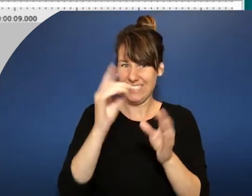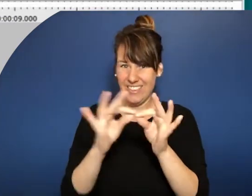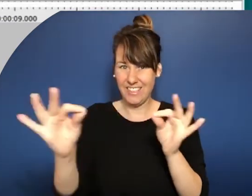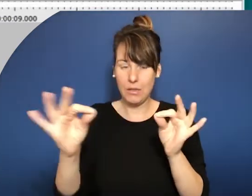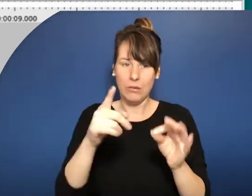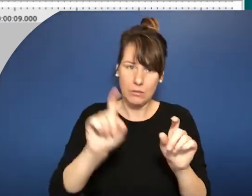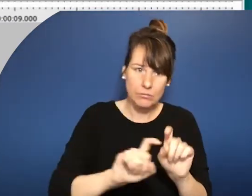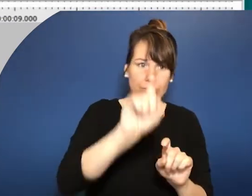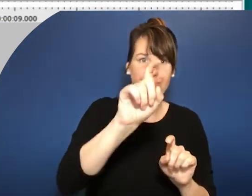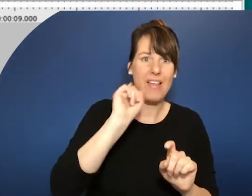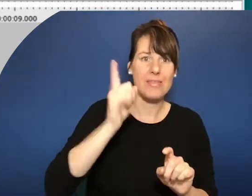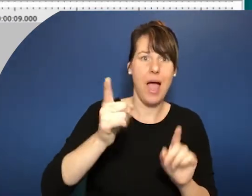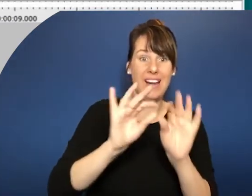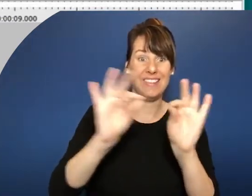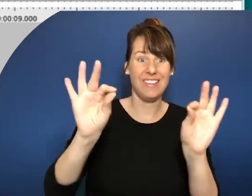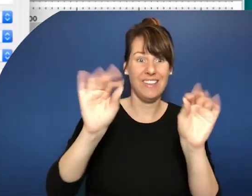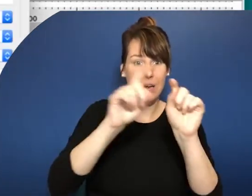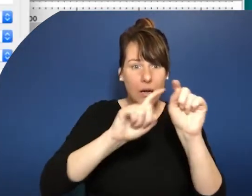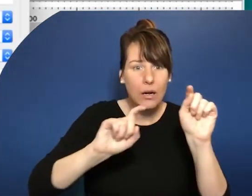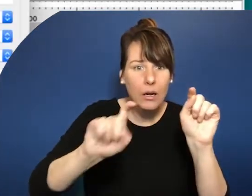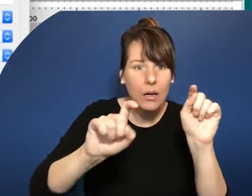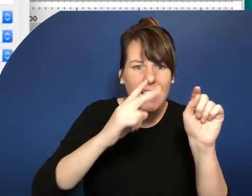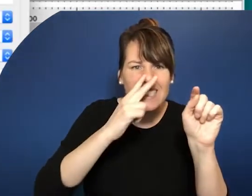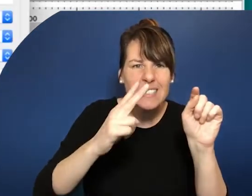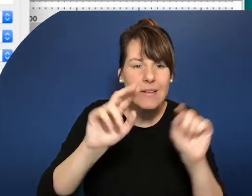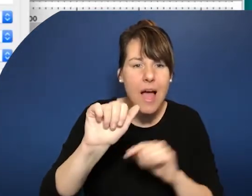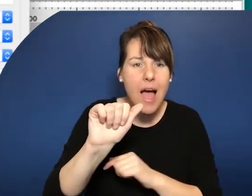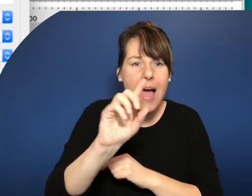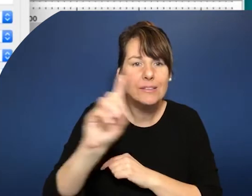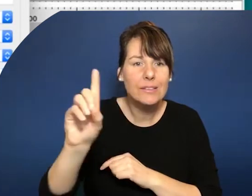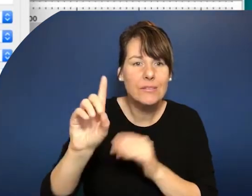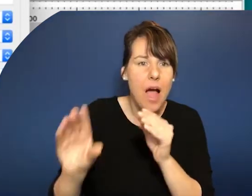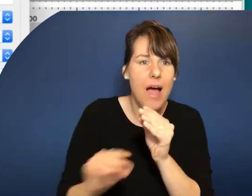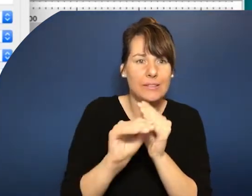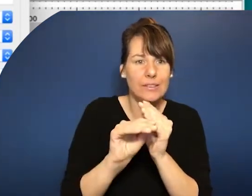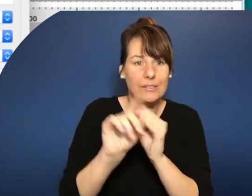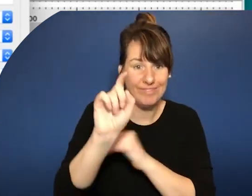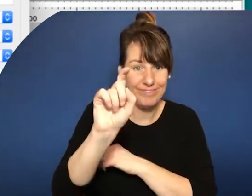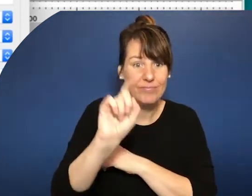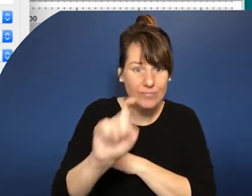first tier, I go to tier at new tier. I want to call my tier name, just "Sign",